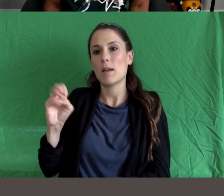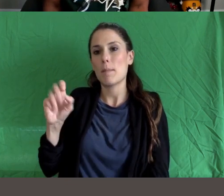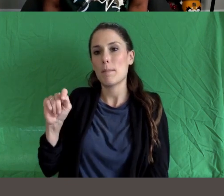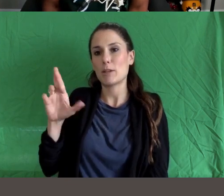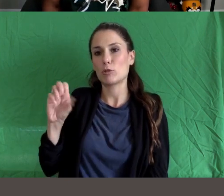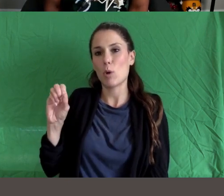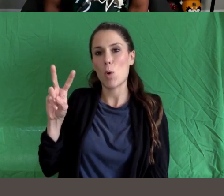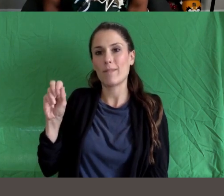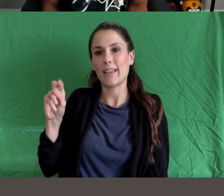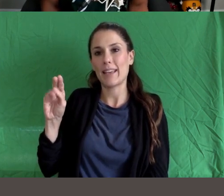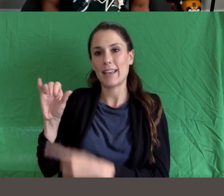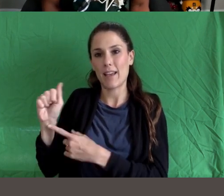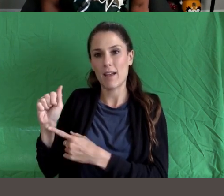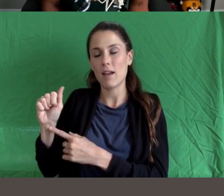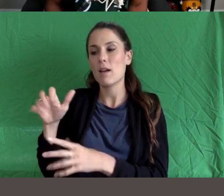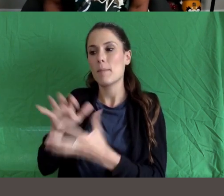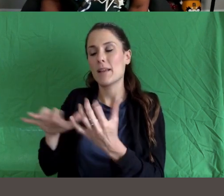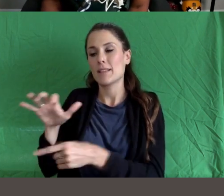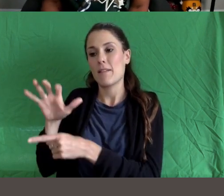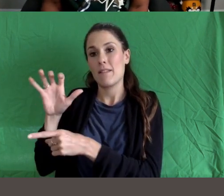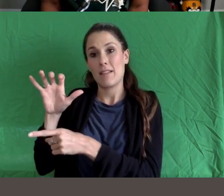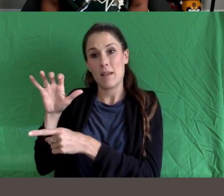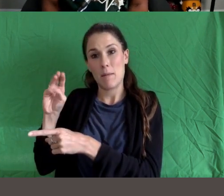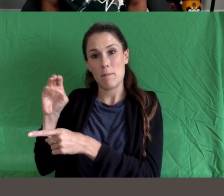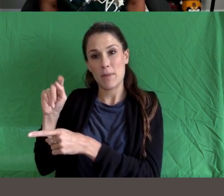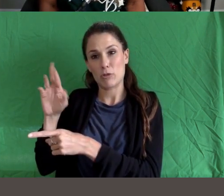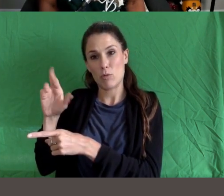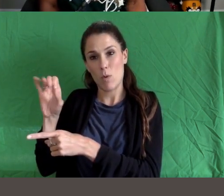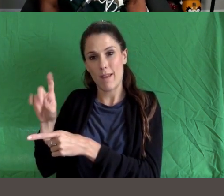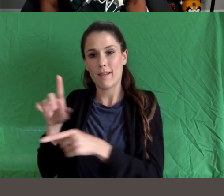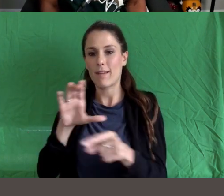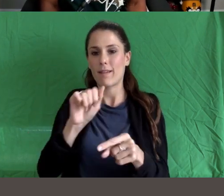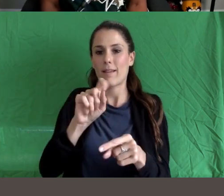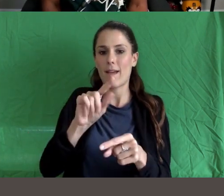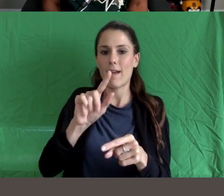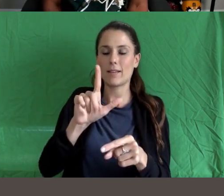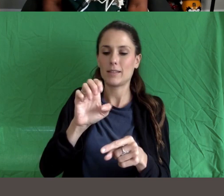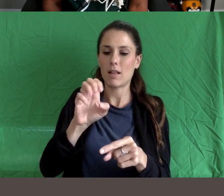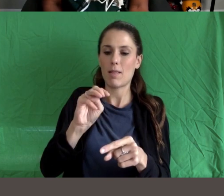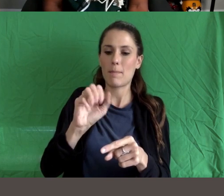a mixture of Metroid and Castlevania, another game that was released shortly in that time.